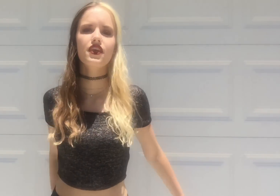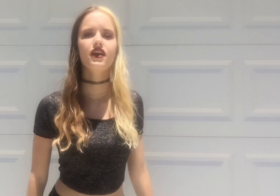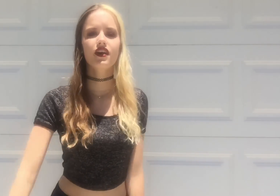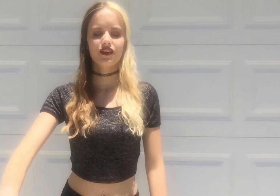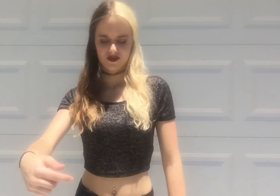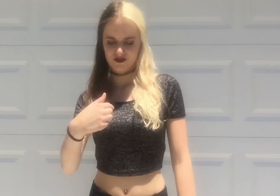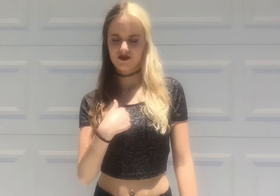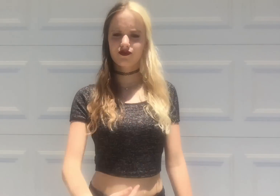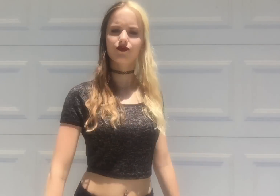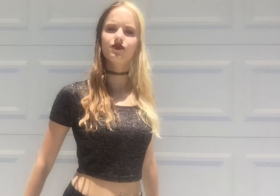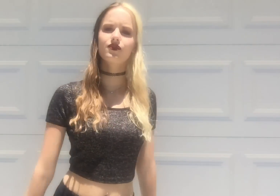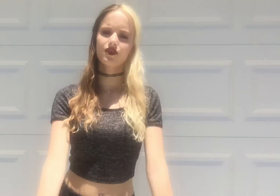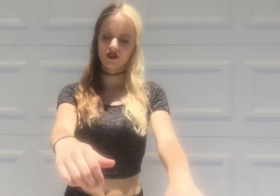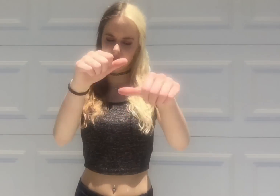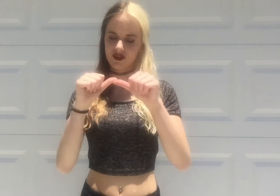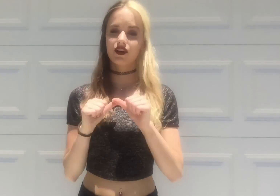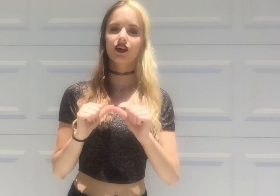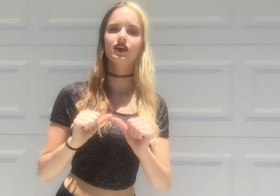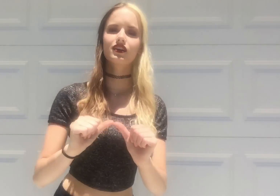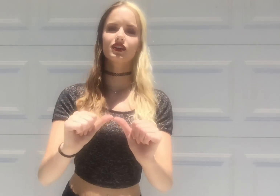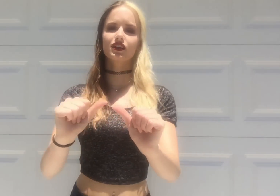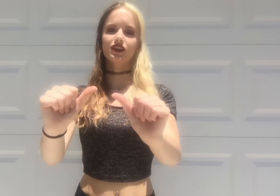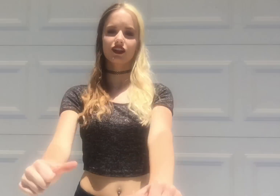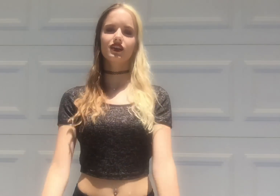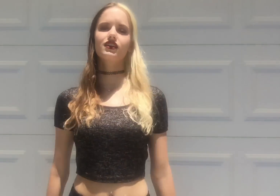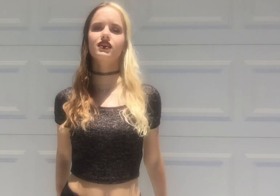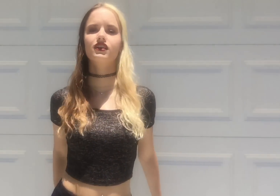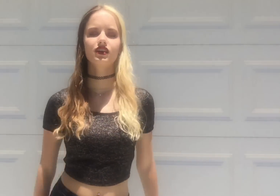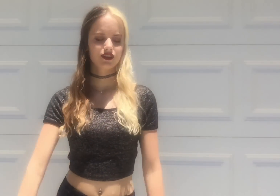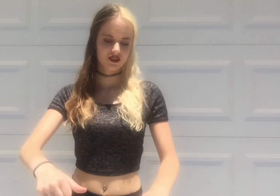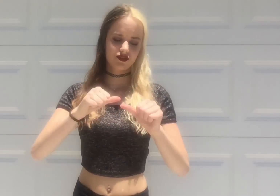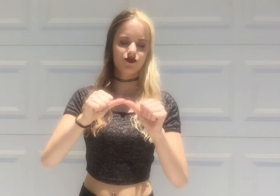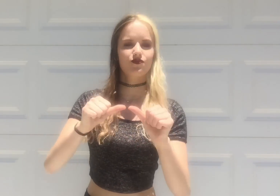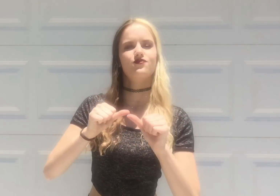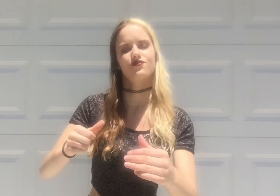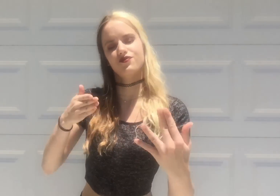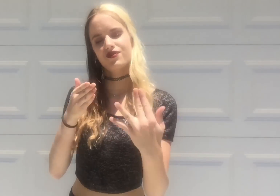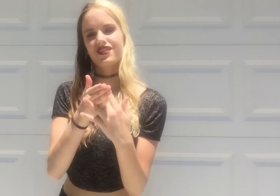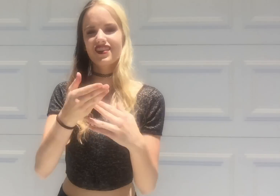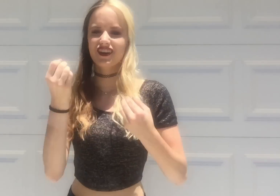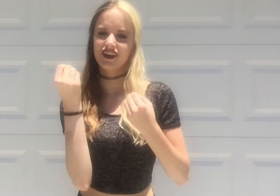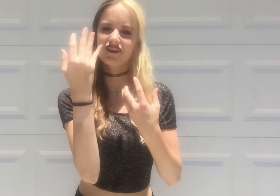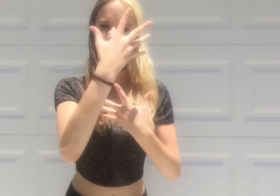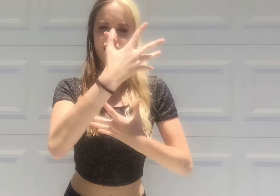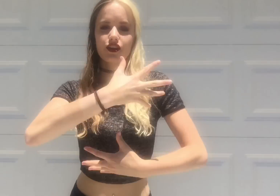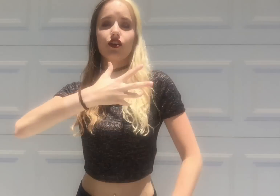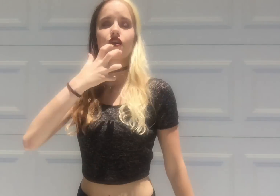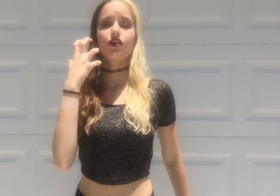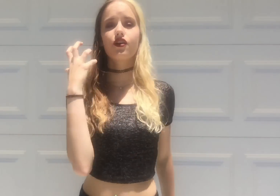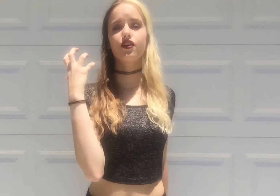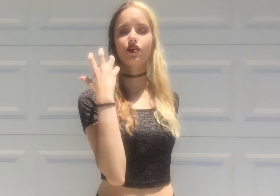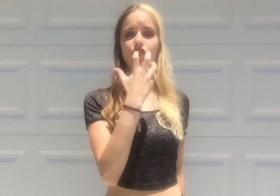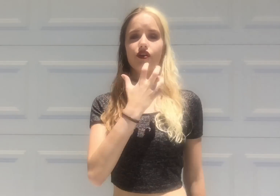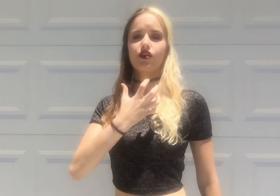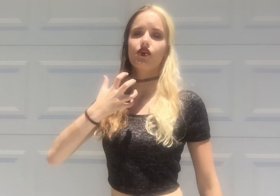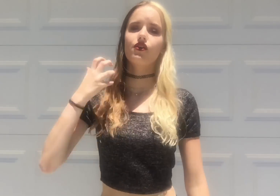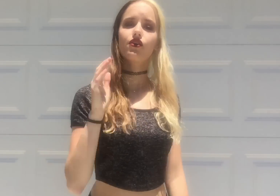Your weary widow marches On and on we carry through the fears Ooh oh ohhhh